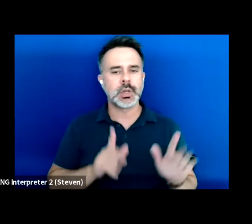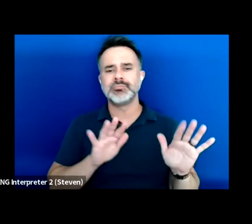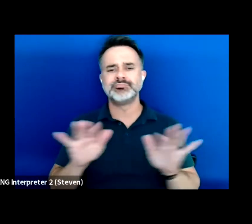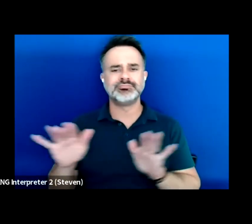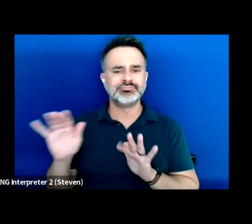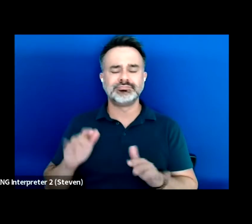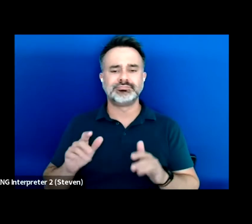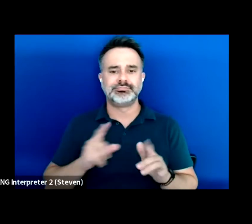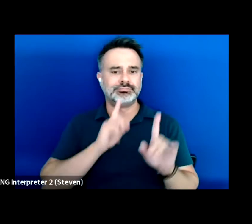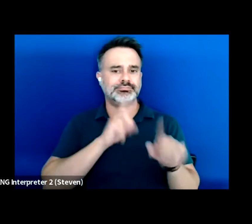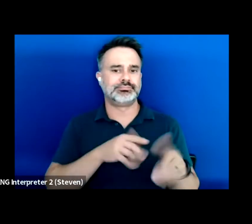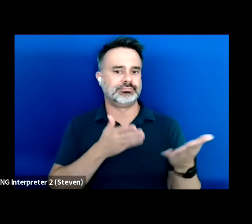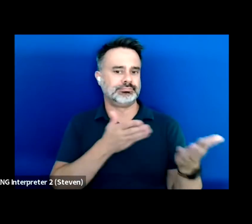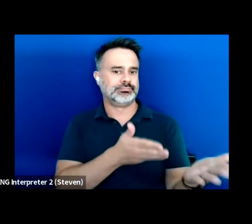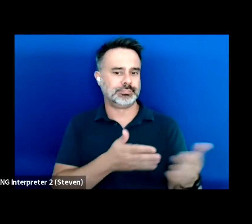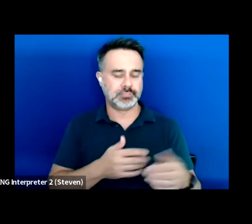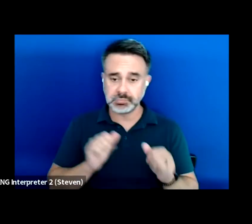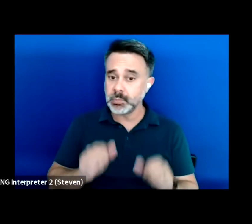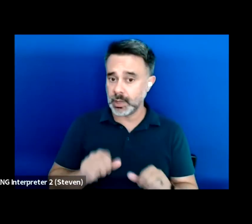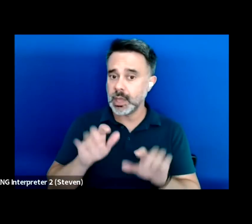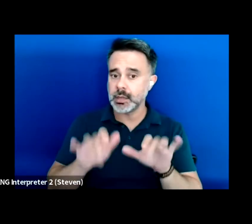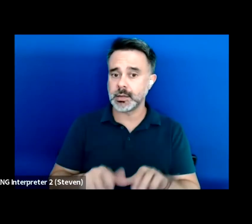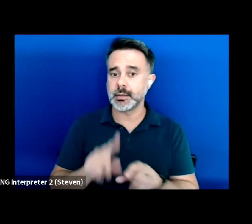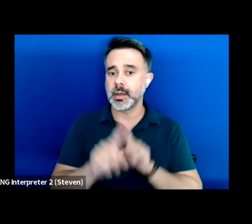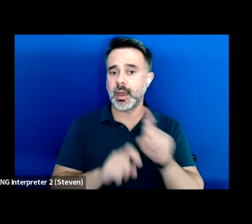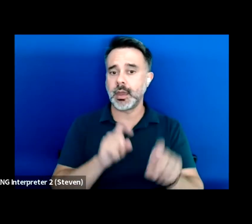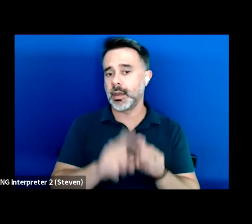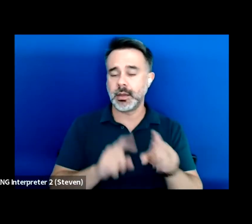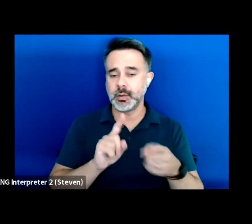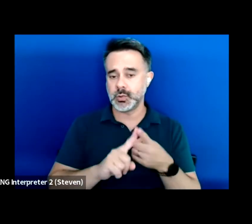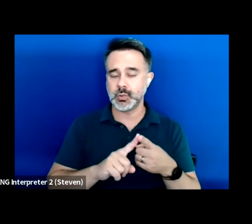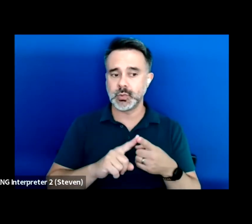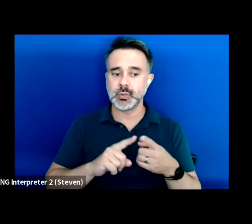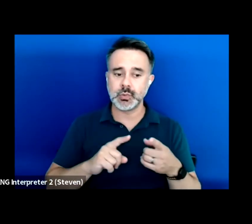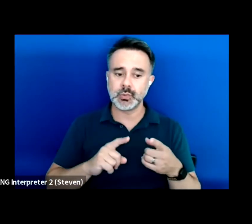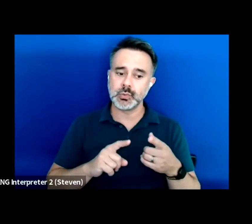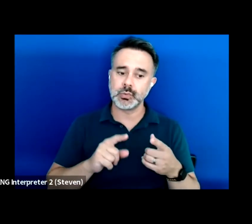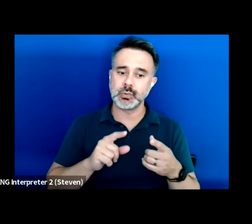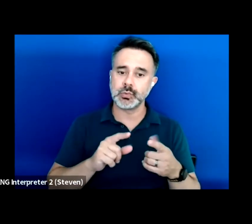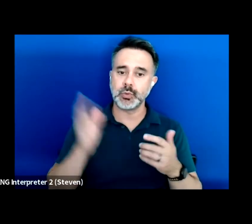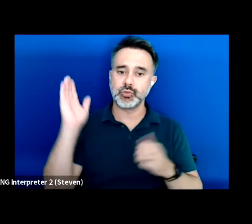We are so pleased that Alice Wong honored us once again with this collaboration